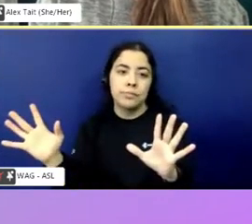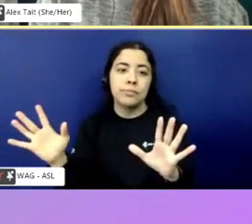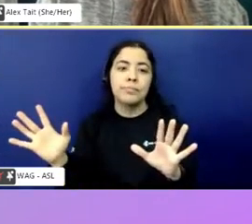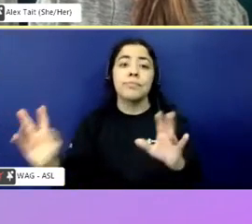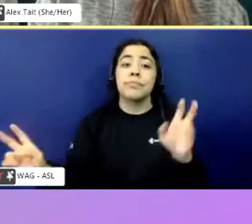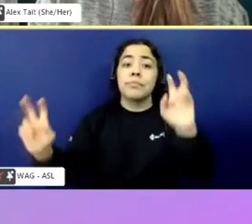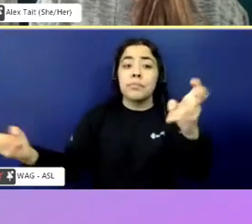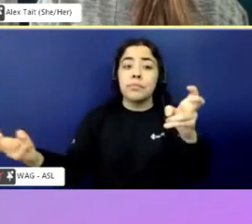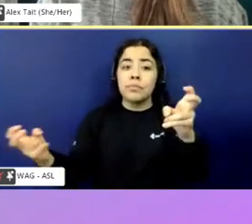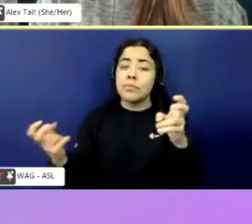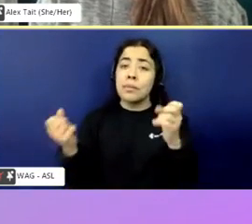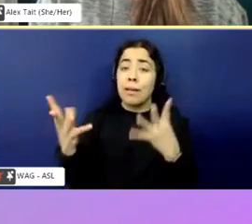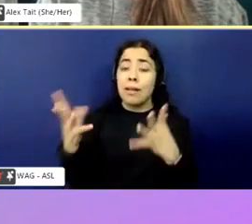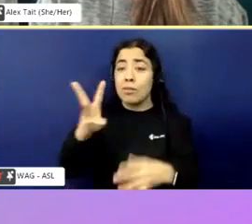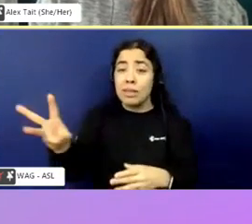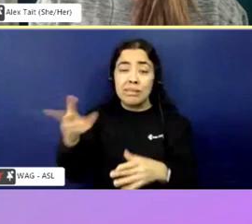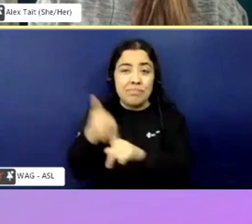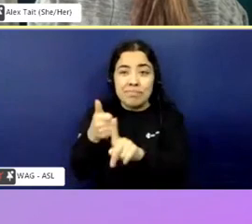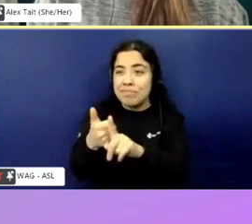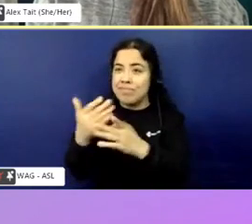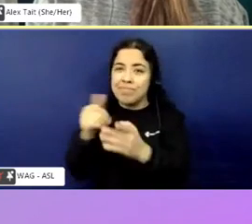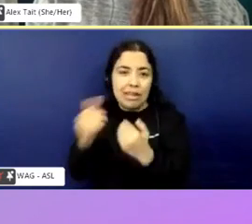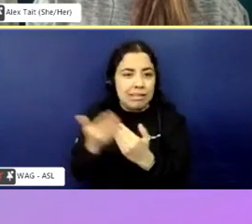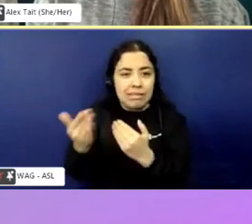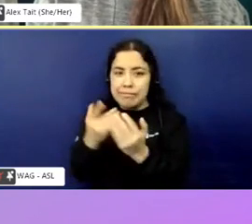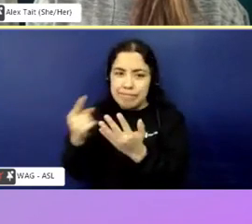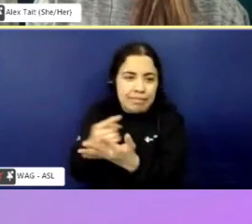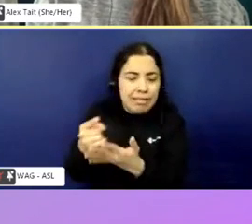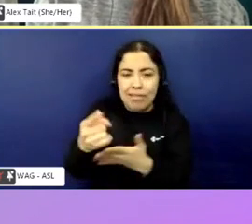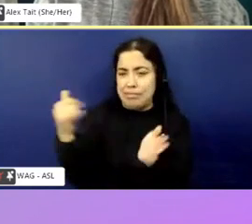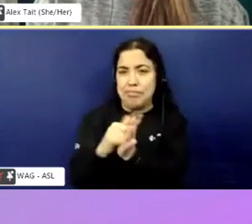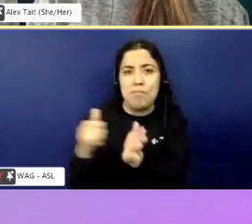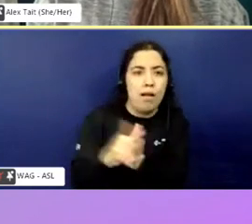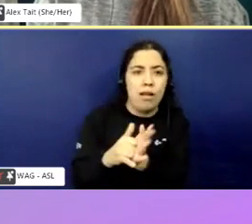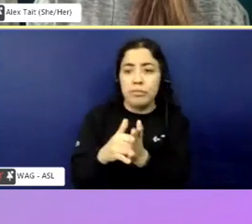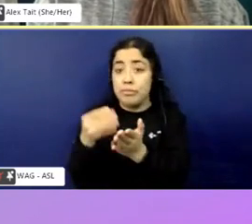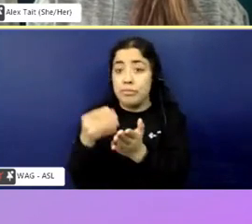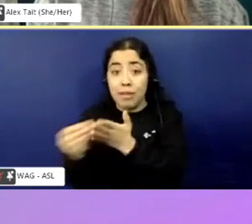clarity. Quote I find it impossible to navigate many includes medical, sites. This